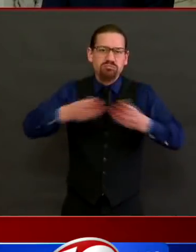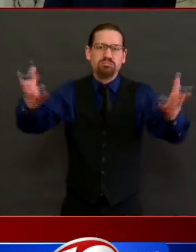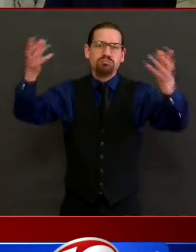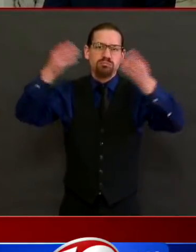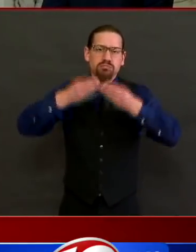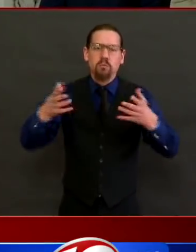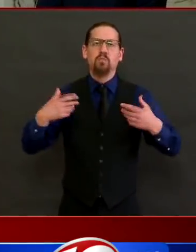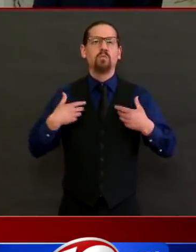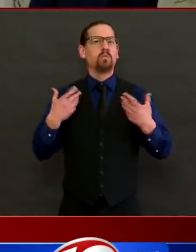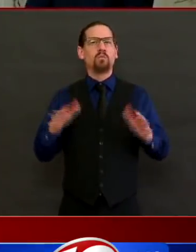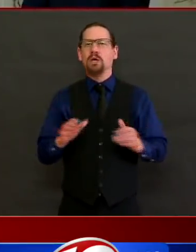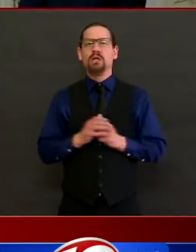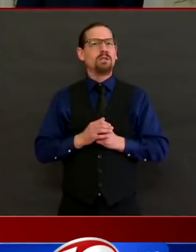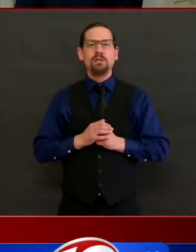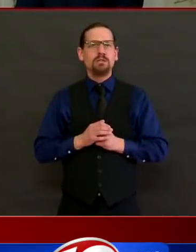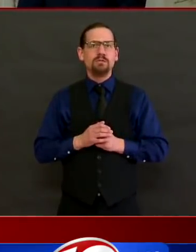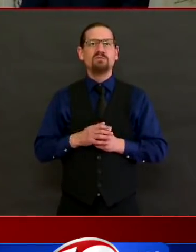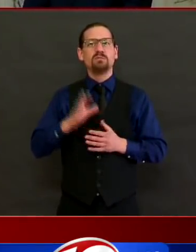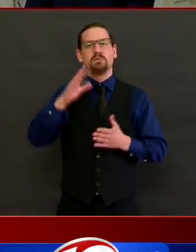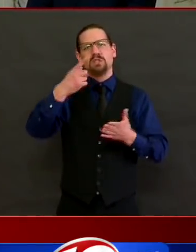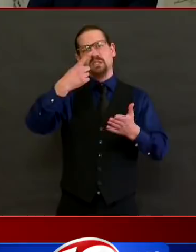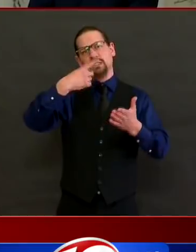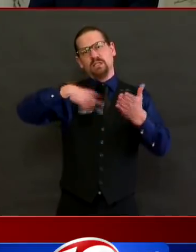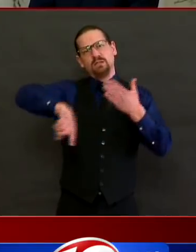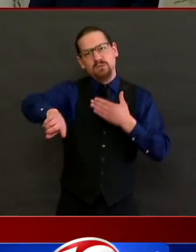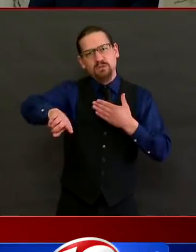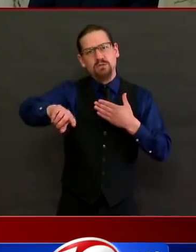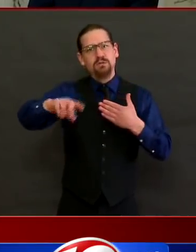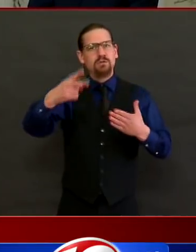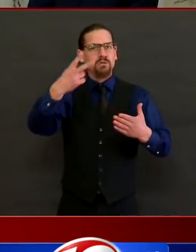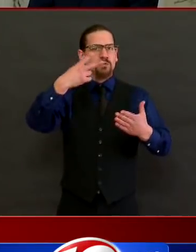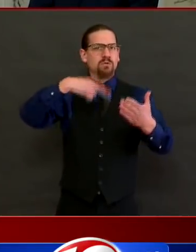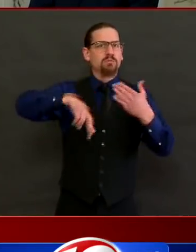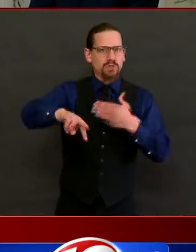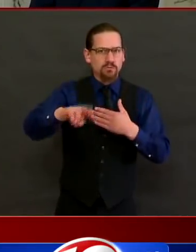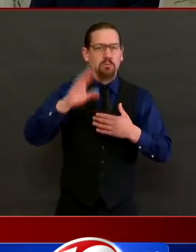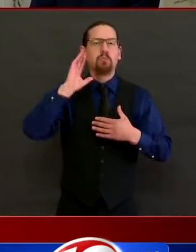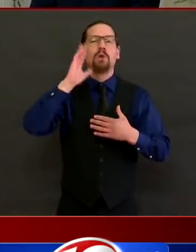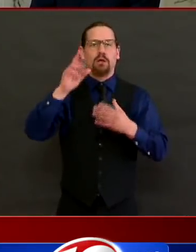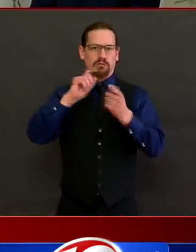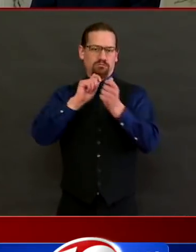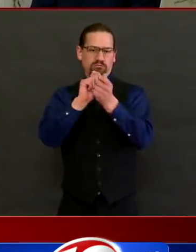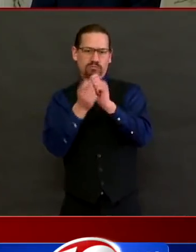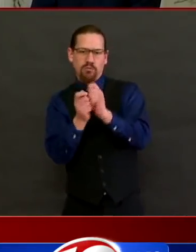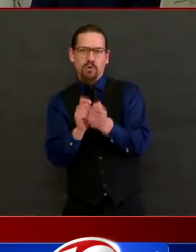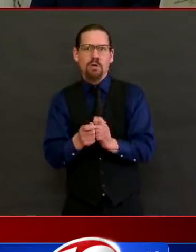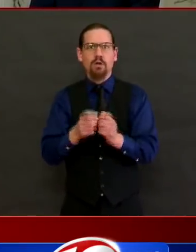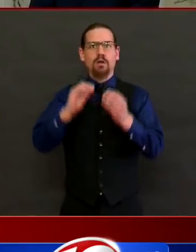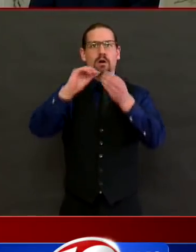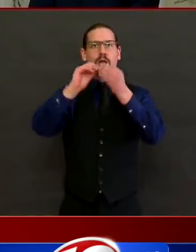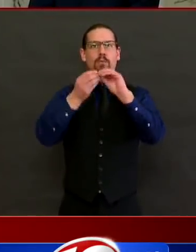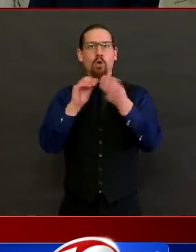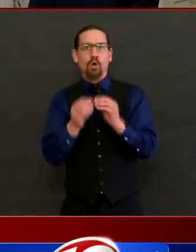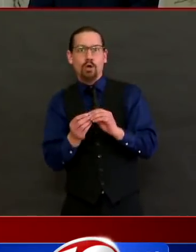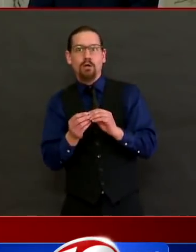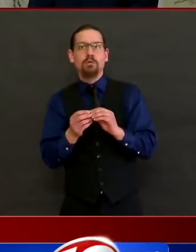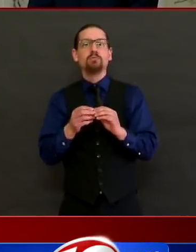IN THE HOSPITAL AND DYING. SO, I HOPE IN A COUPLE OF WEEKS, I COULD COME BACK TO YOU WITH A